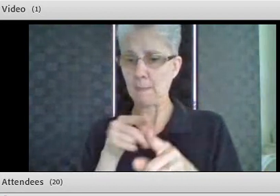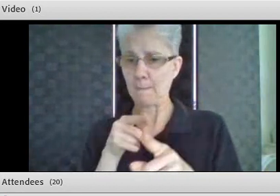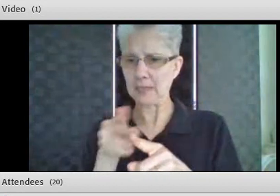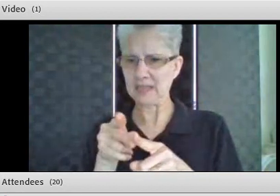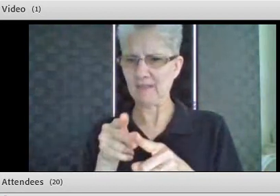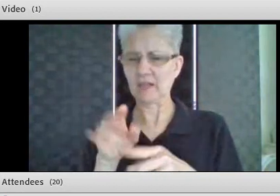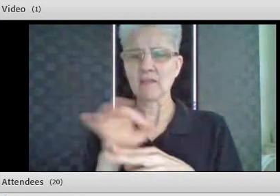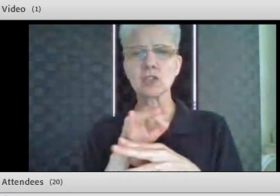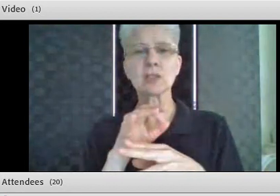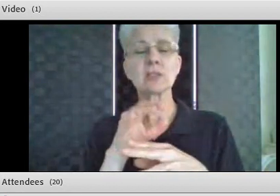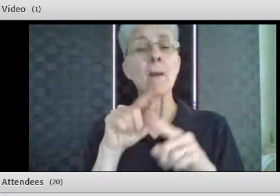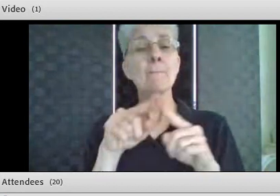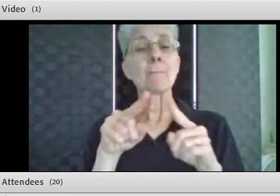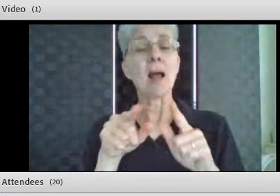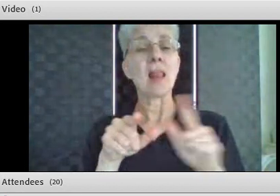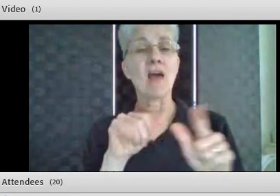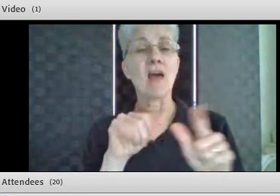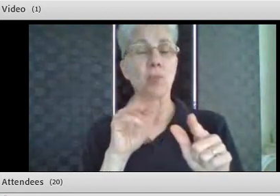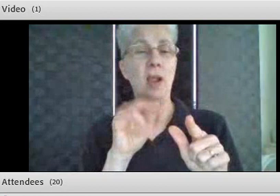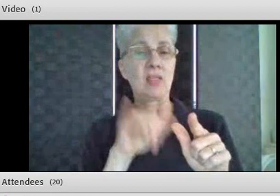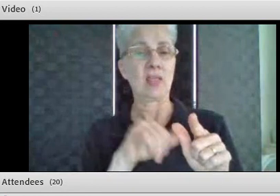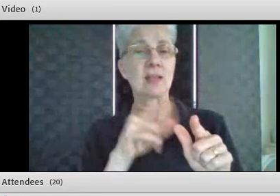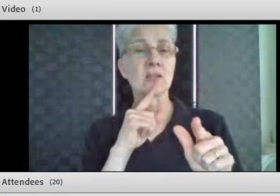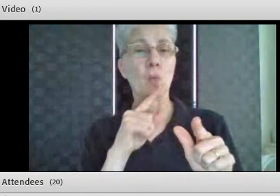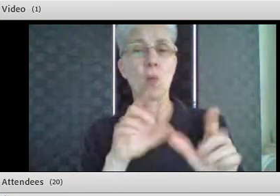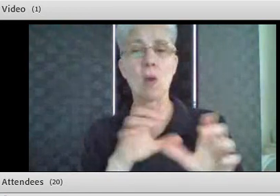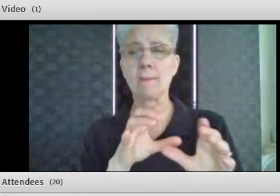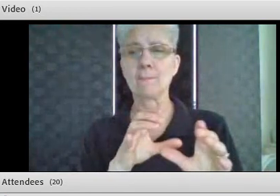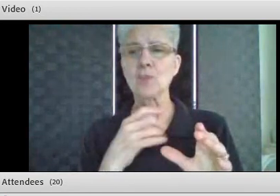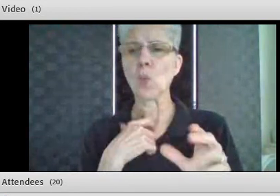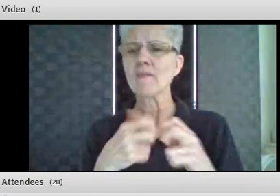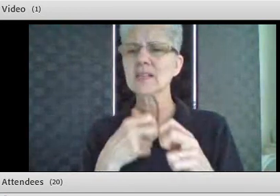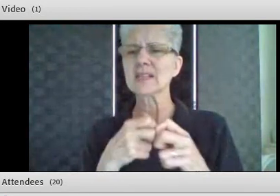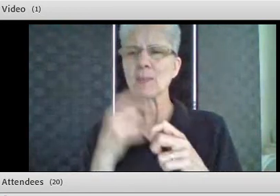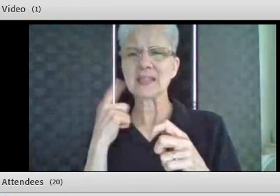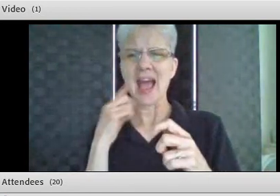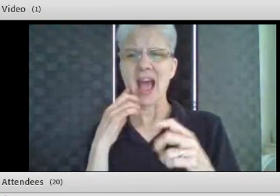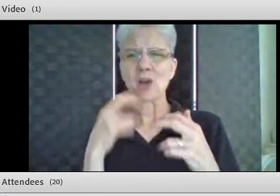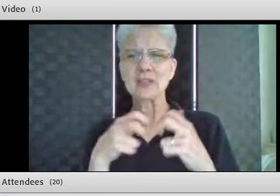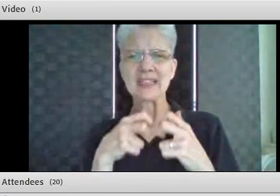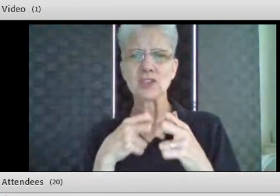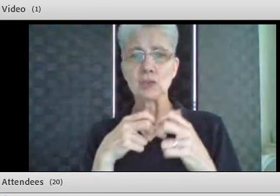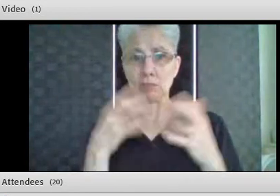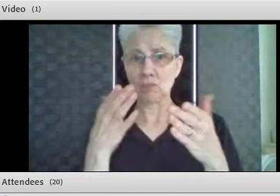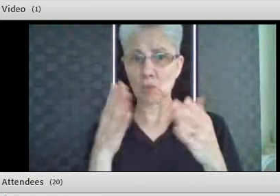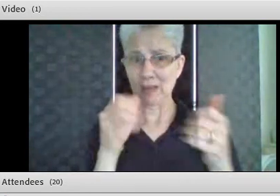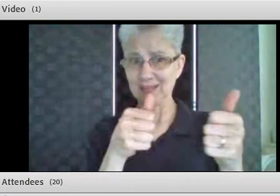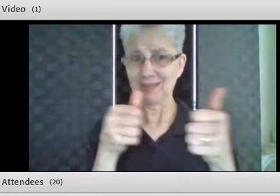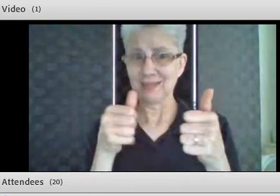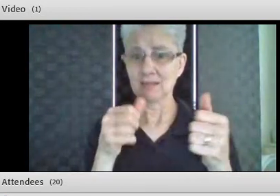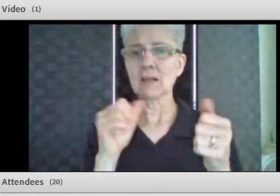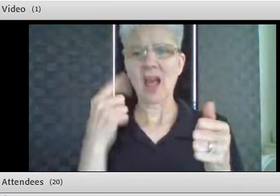has its very specific functions as the right does, and, you know, everyone always knows the left brain is the one who --